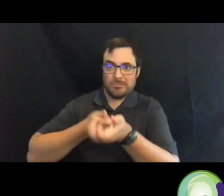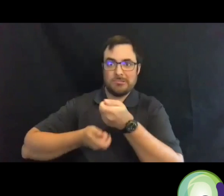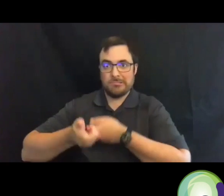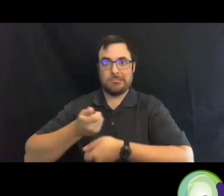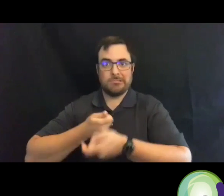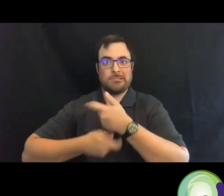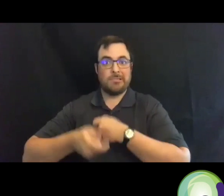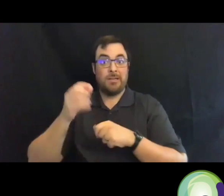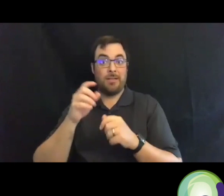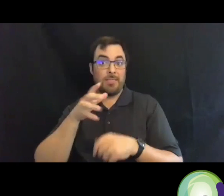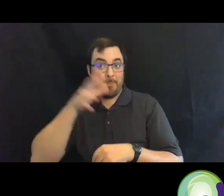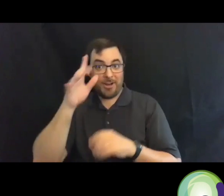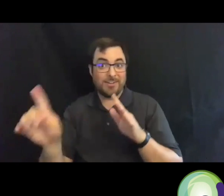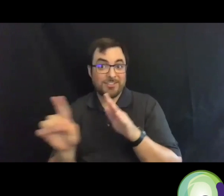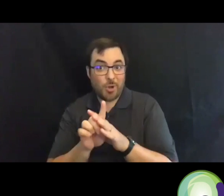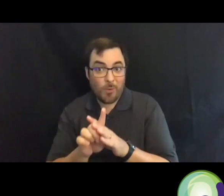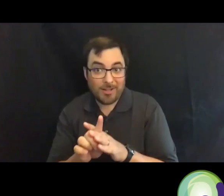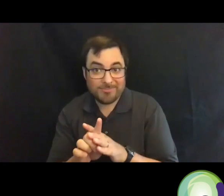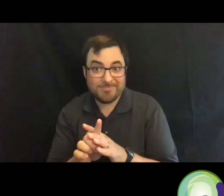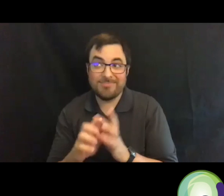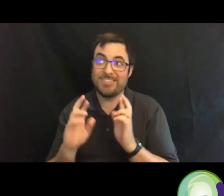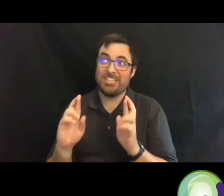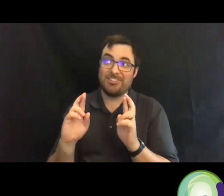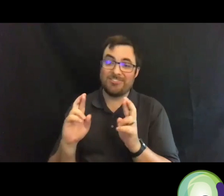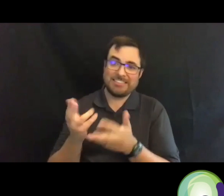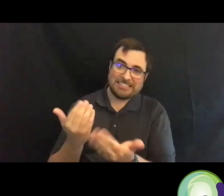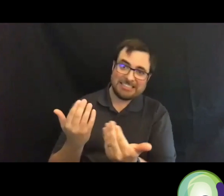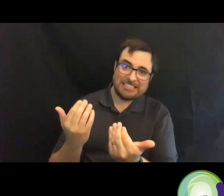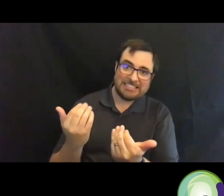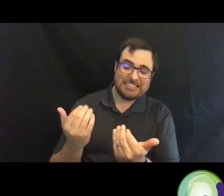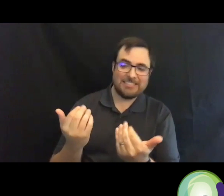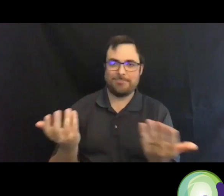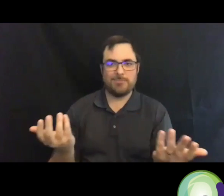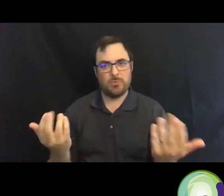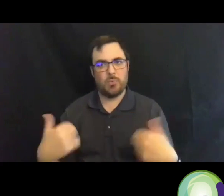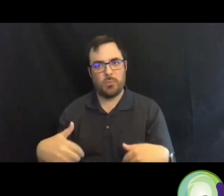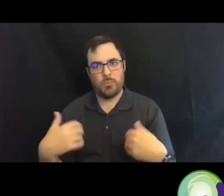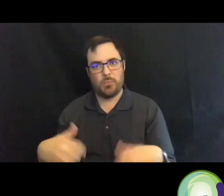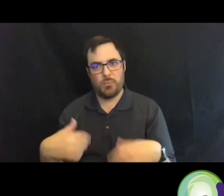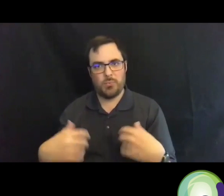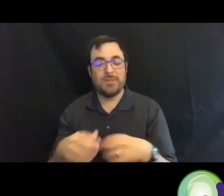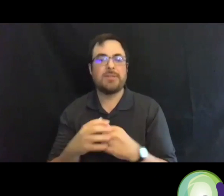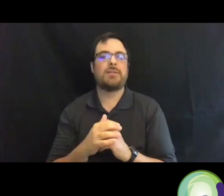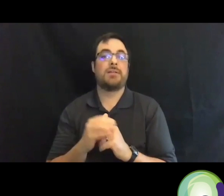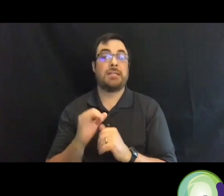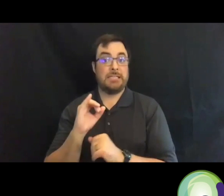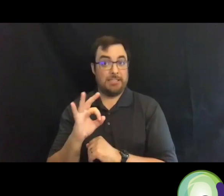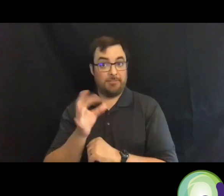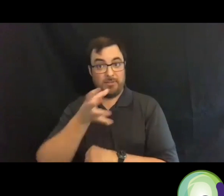for their Zoom meetings or their um Hangouts or whatever they were using. But if you do have a parent that's really thirsty